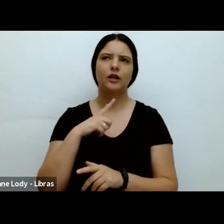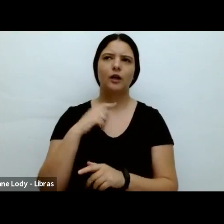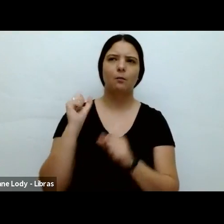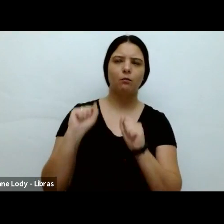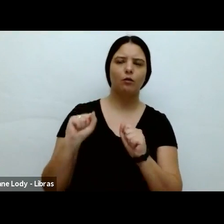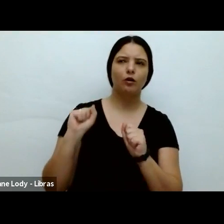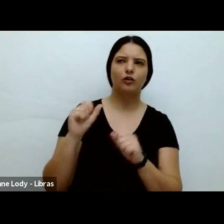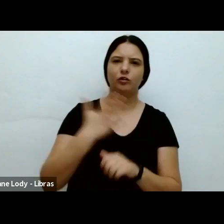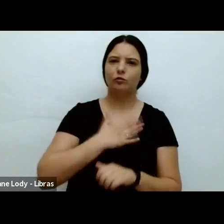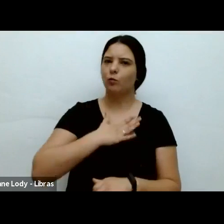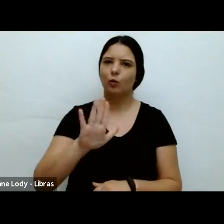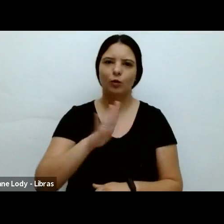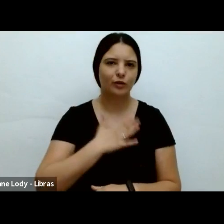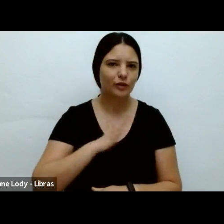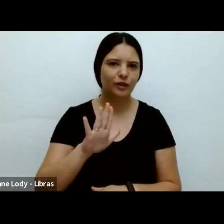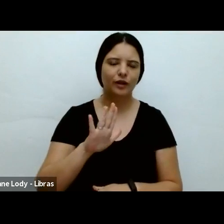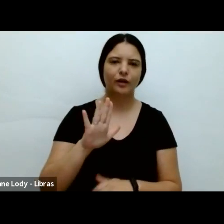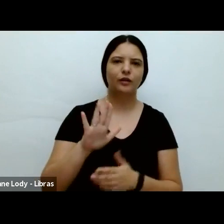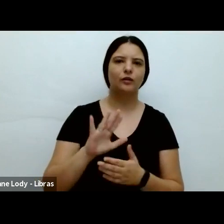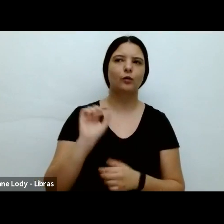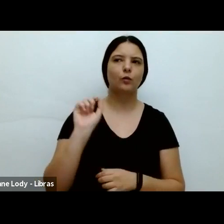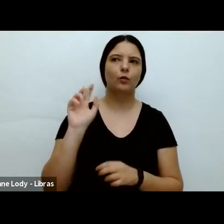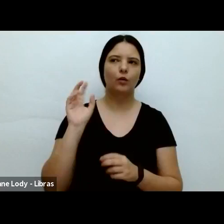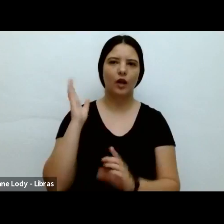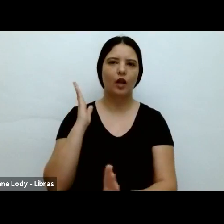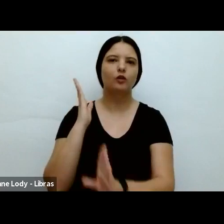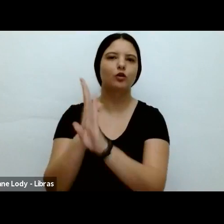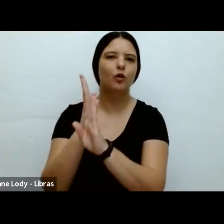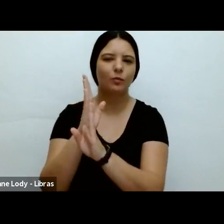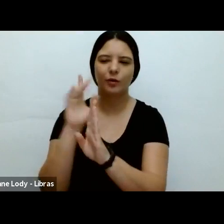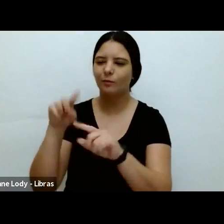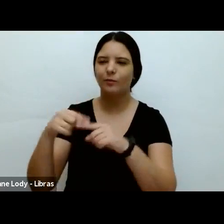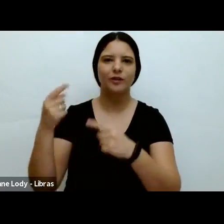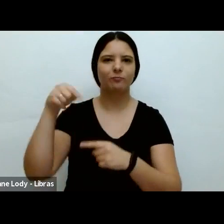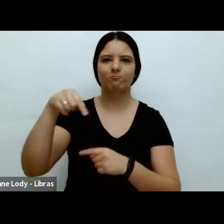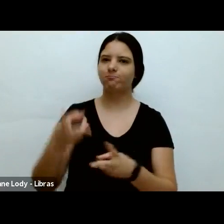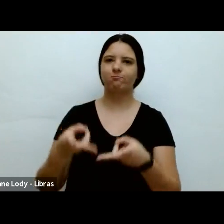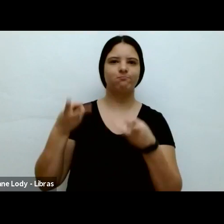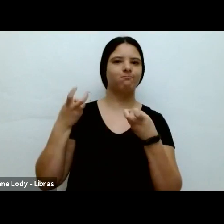with the state the squad. for. But still But still no tab But still no tab, and I